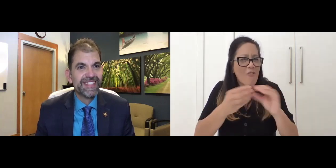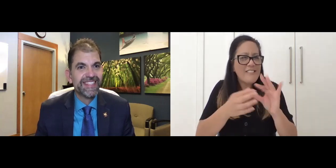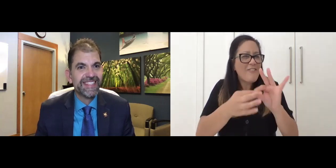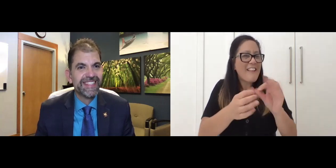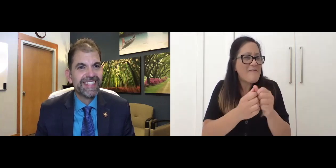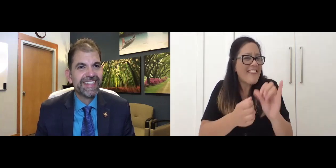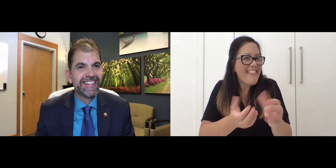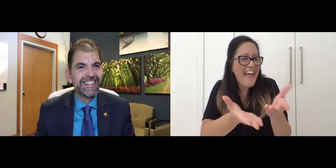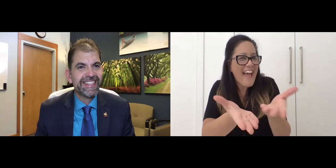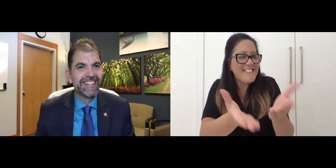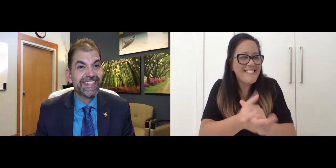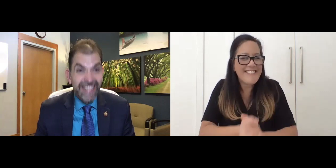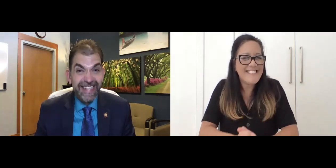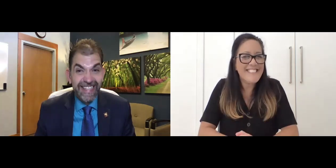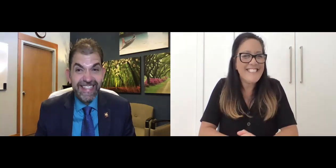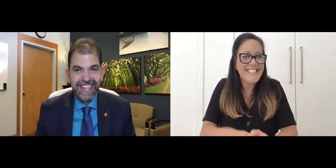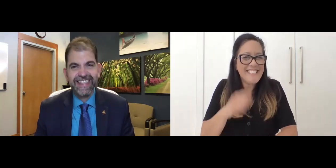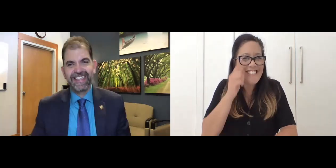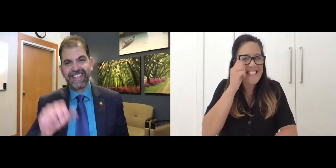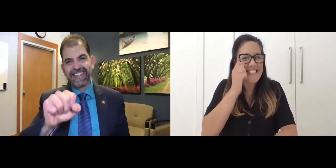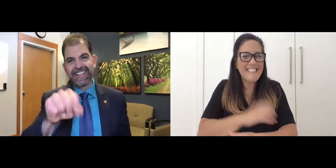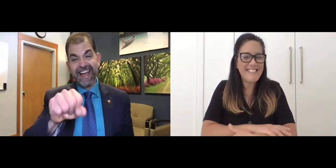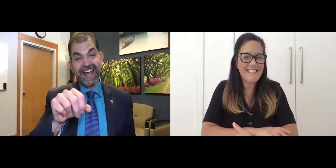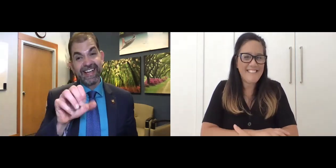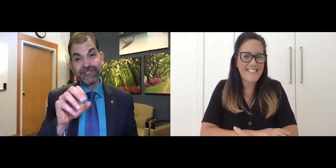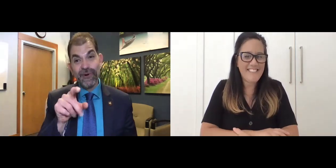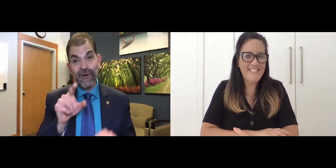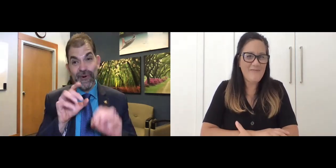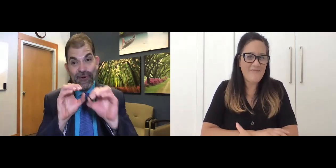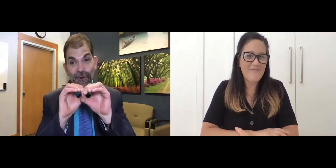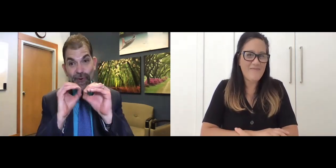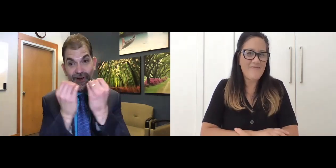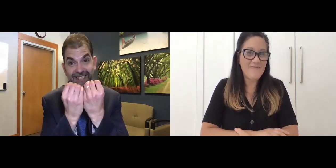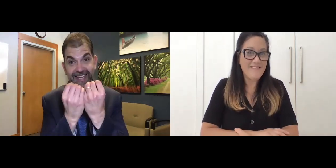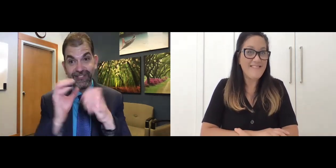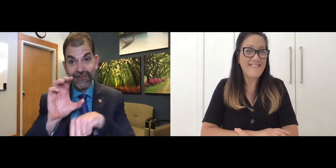shift in the workplace to improve conditions?